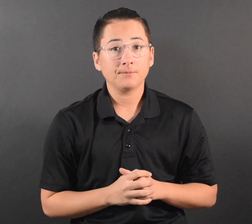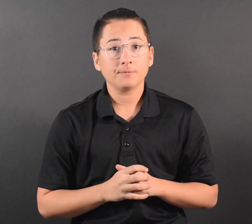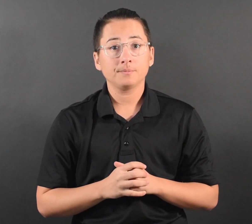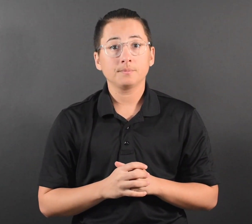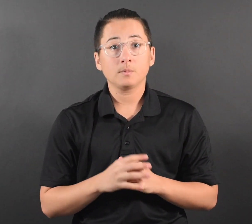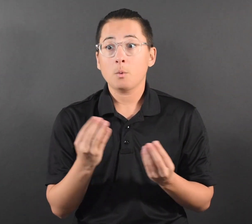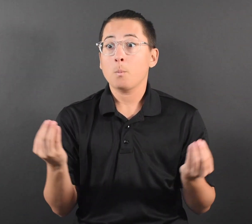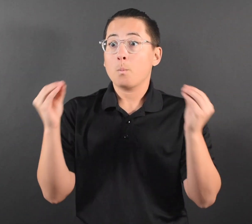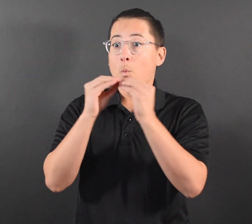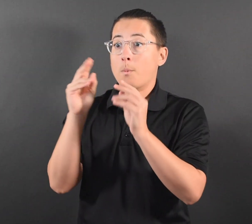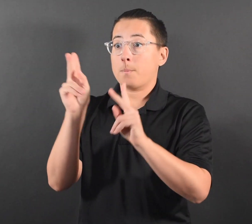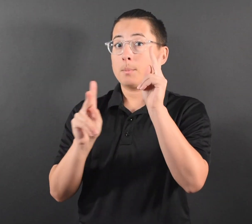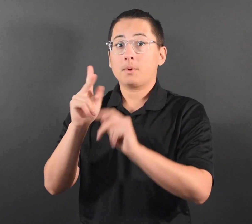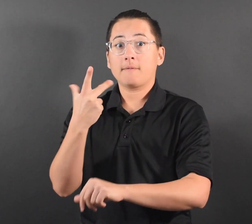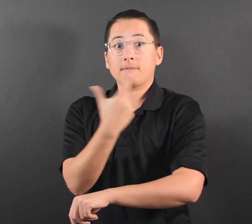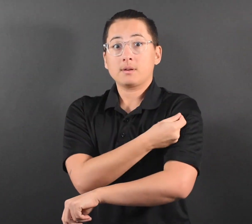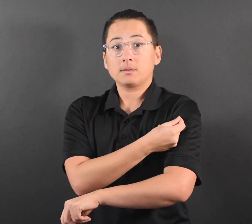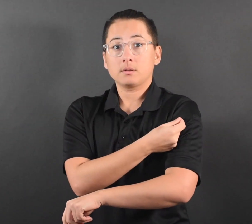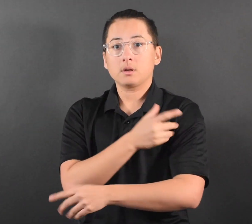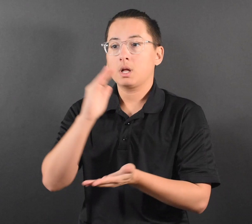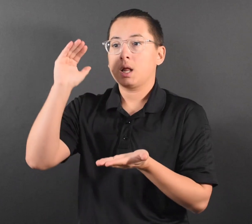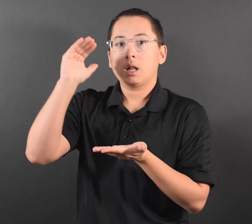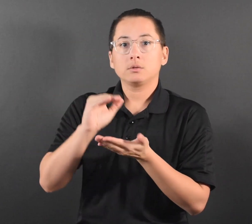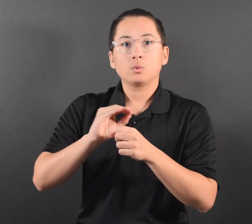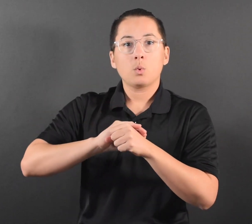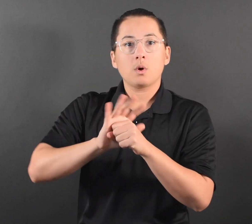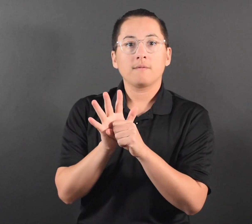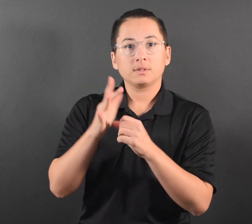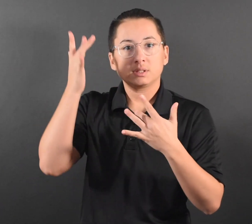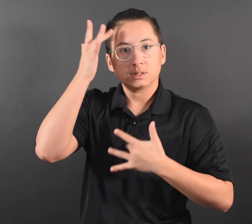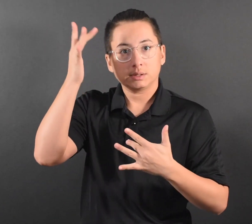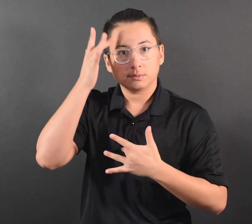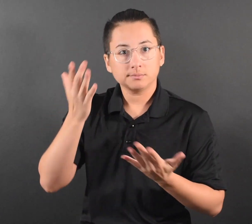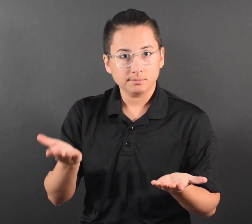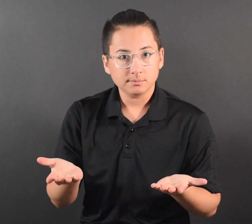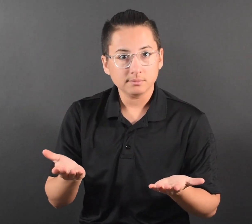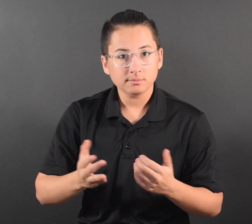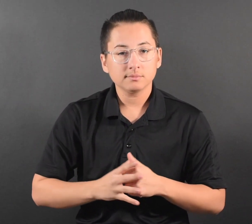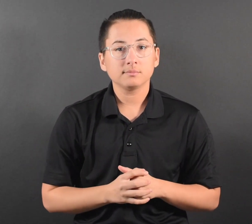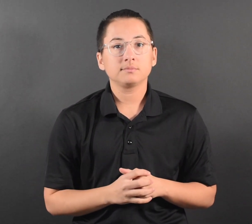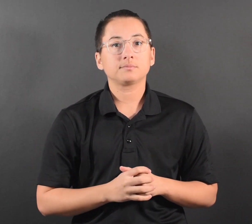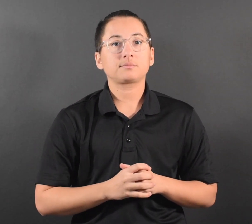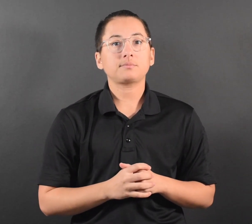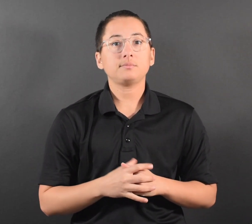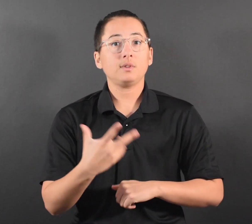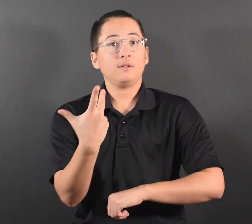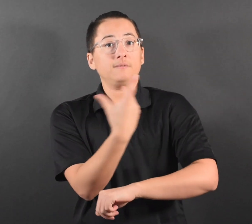take to protect yourself. With more people vaccinated, there is less COVID-19 disease.